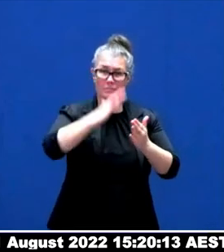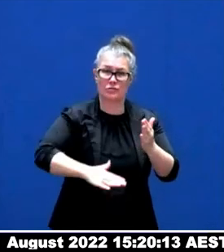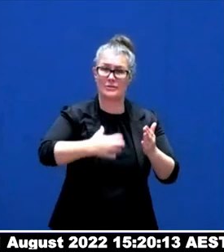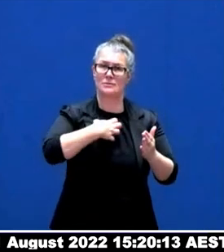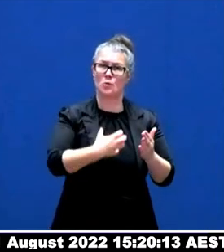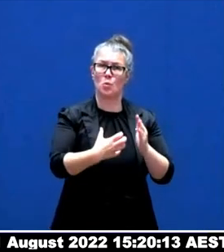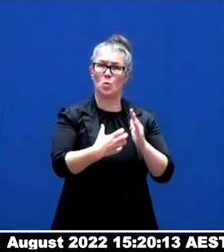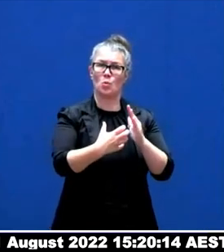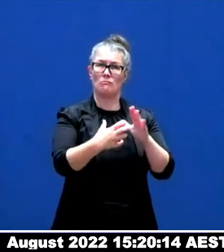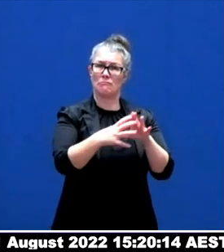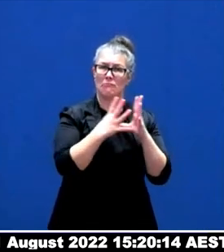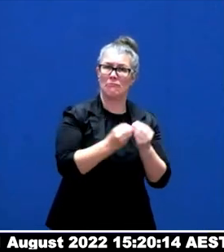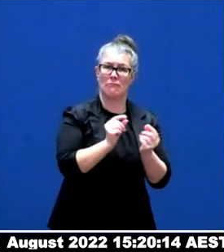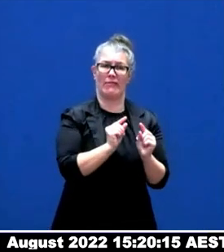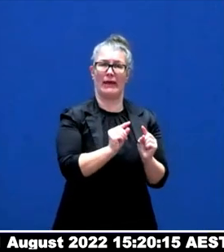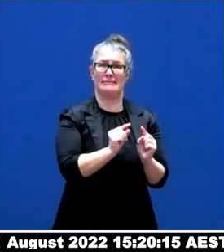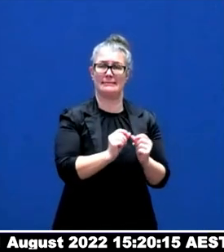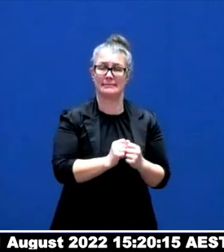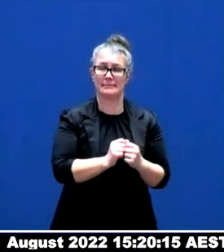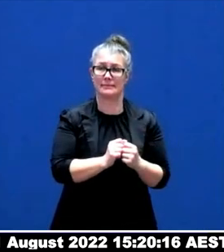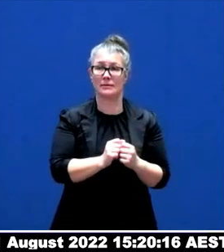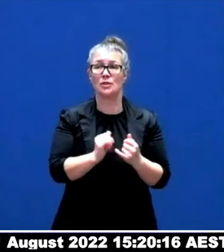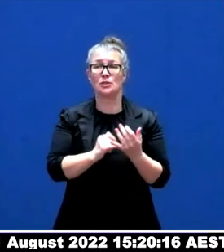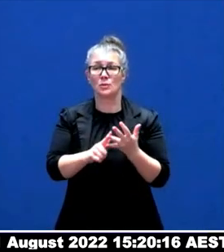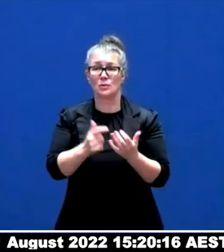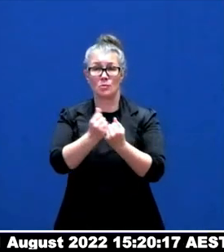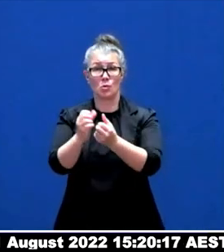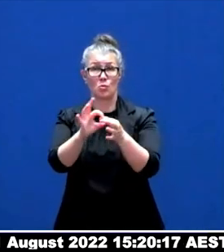So, in any particular instance, a support coordinator who's allocated to